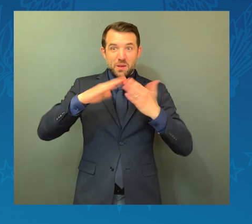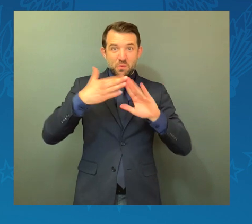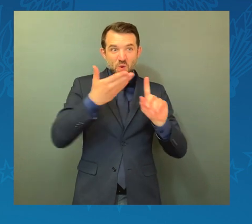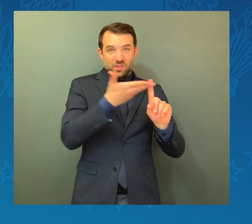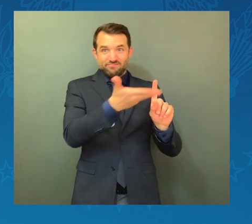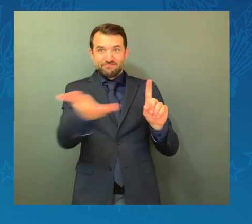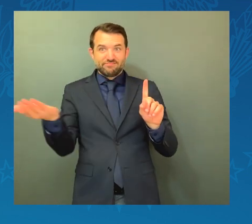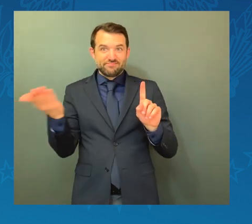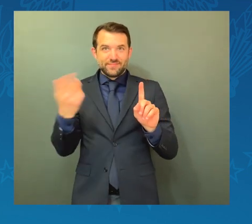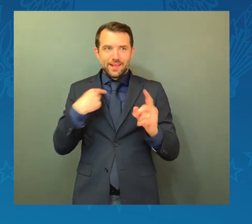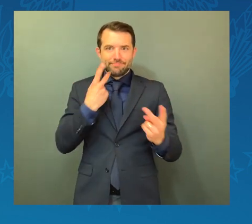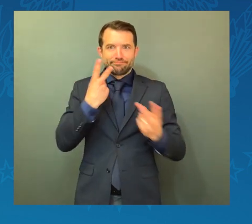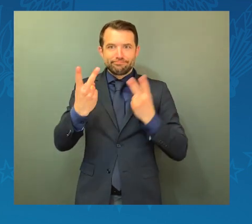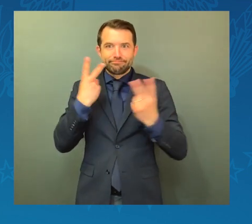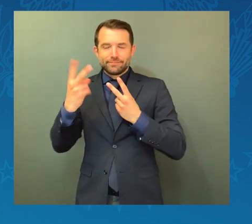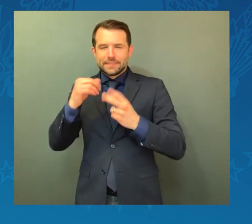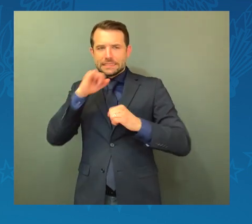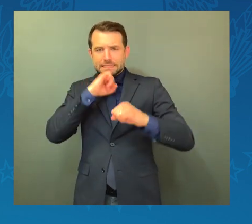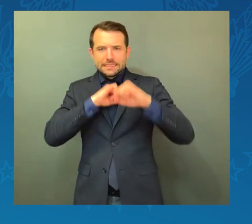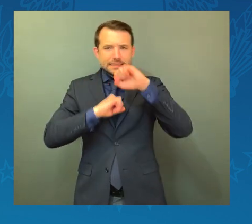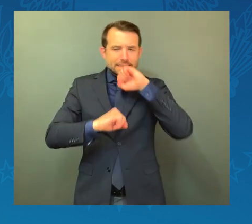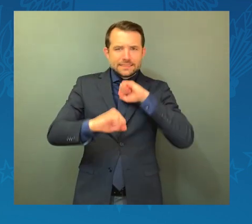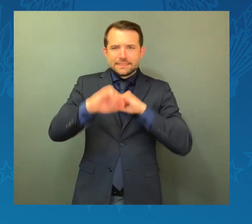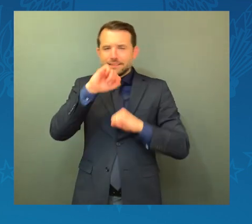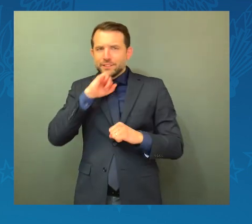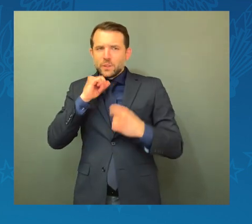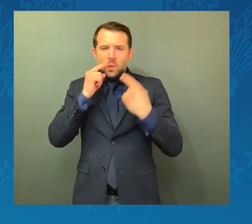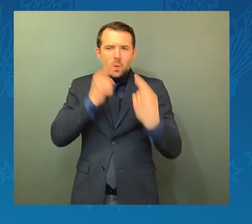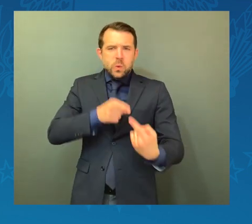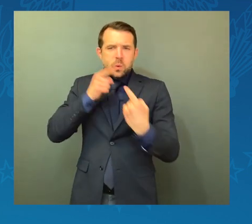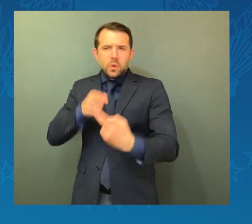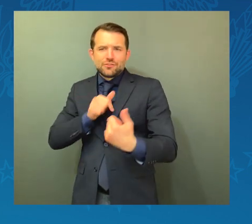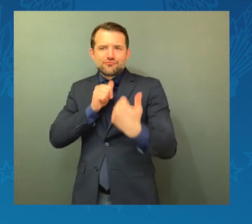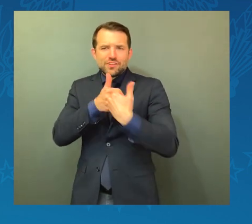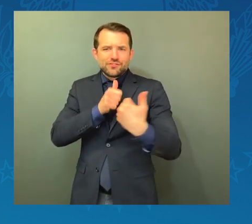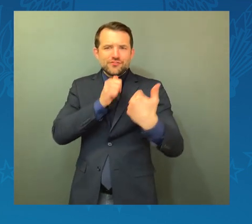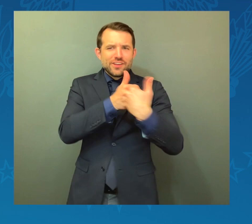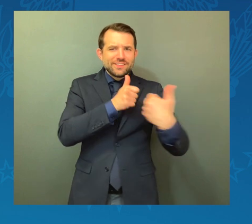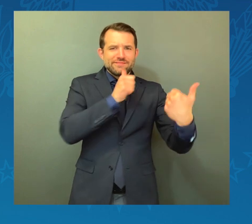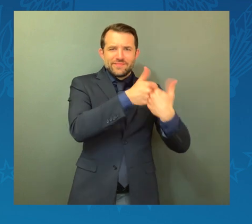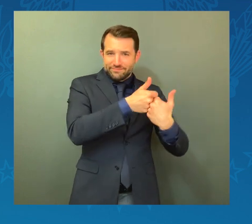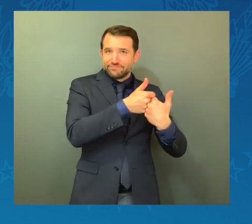And you have met those incredible challenges with incredible strength.